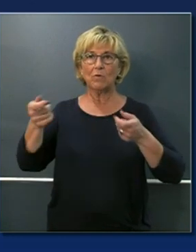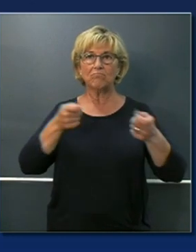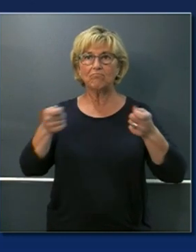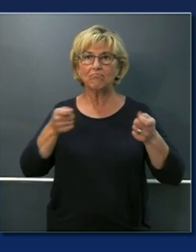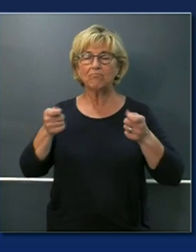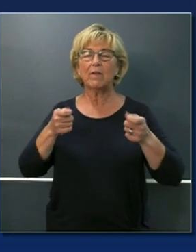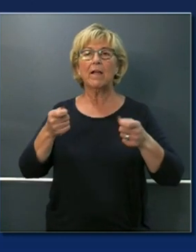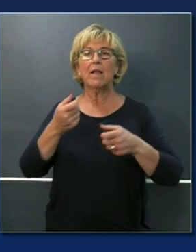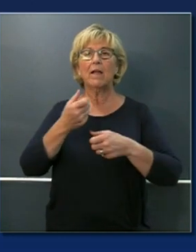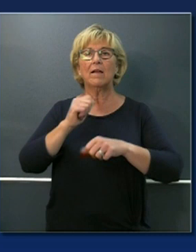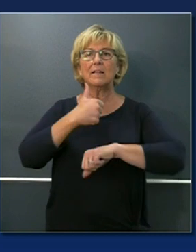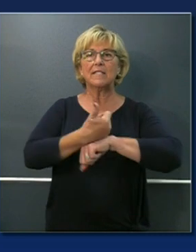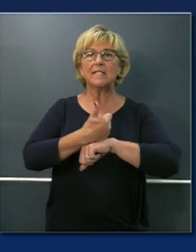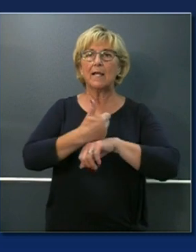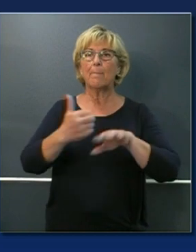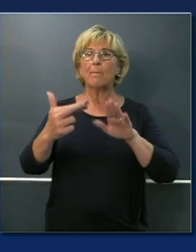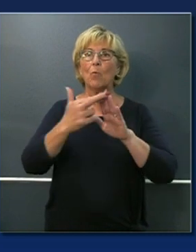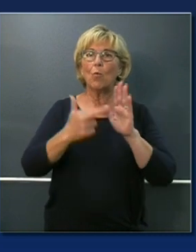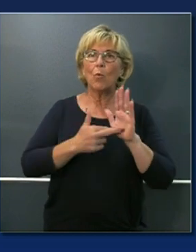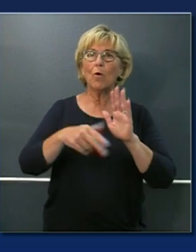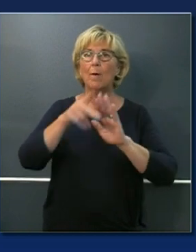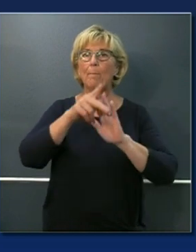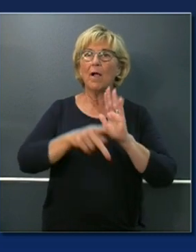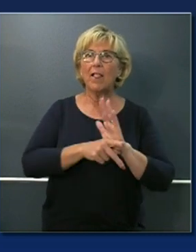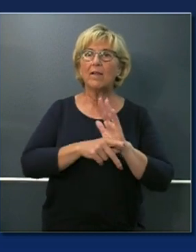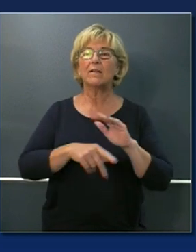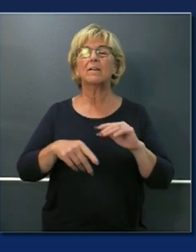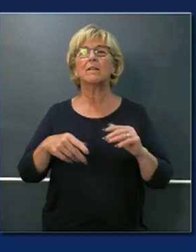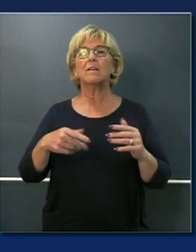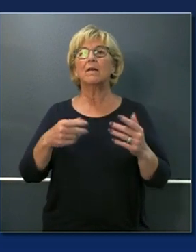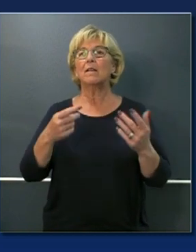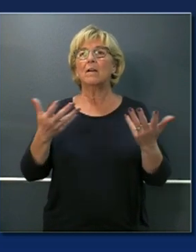THE THINGS THAT NEEDS TO HAPPEN AND WILL BE FOCUSING ON TOGETHER WILL BE ON GOVERNMENT